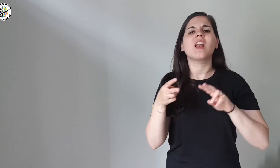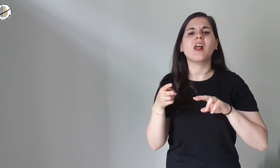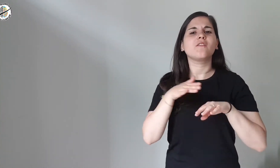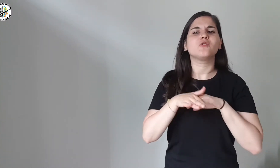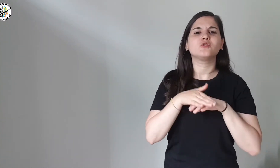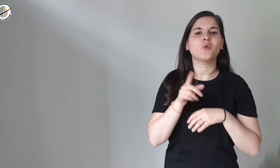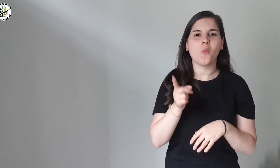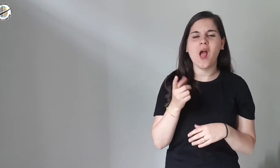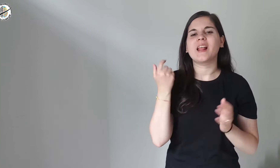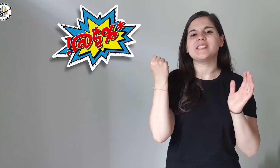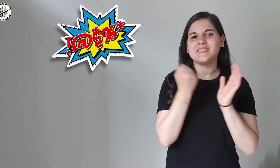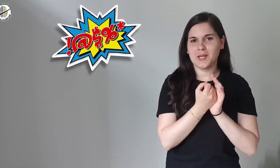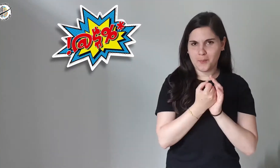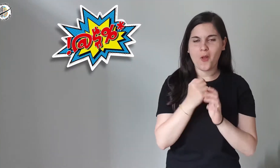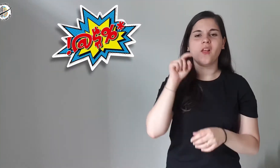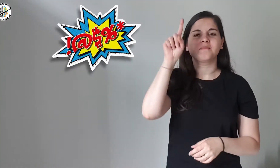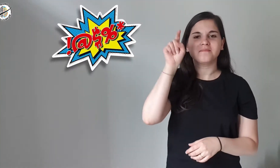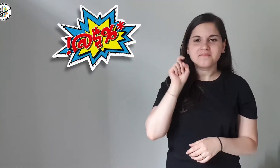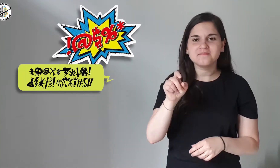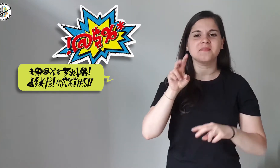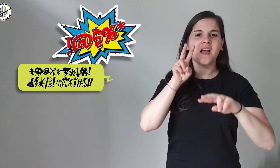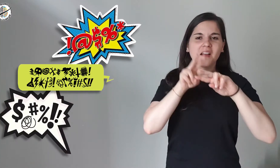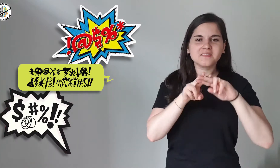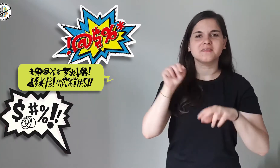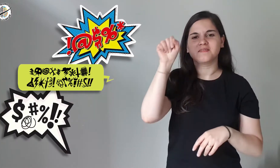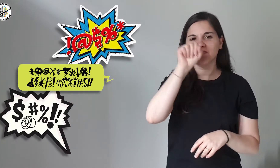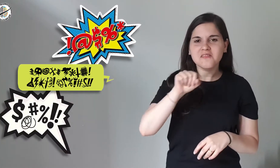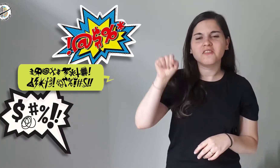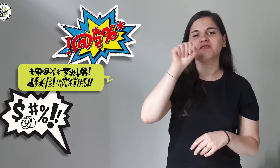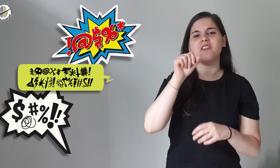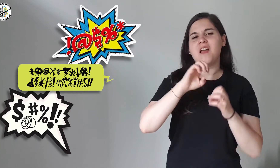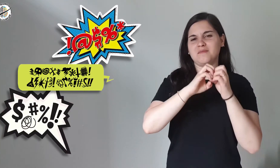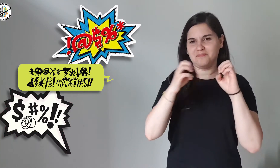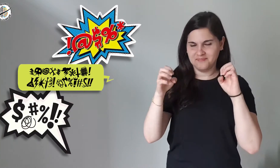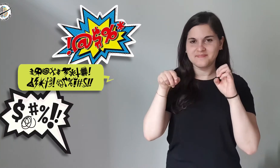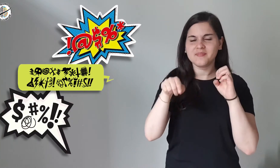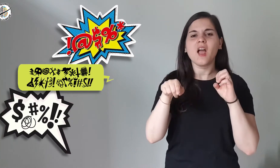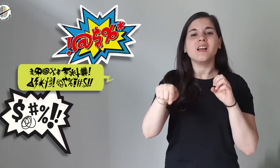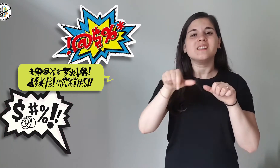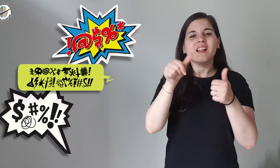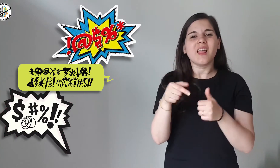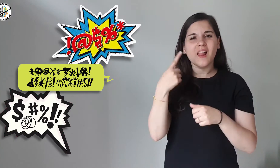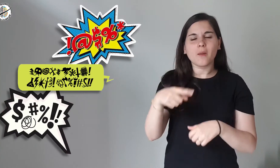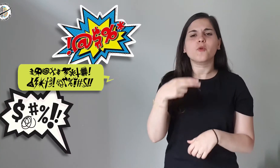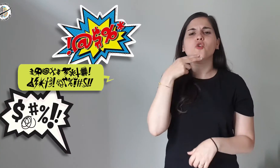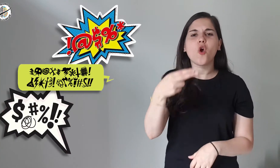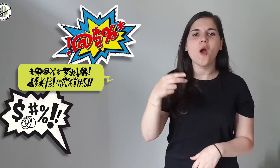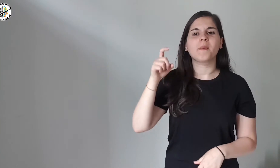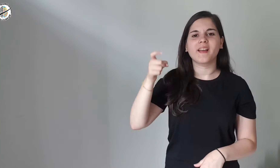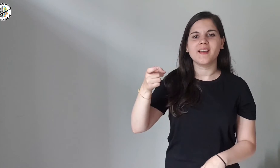putting various symbols in their place. This style is called "grawlix".